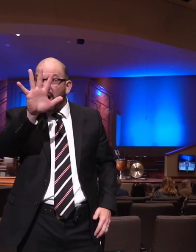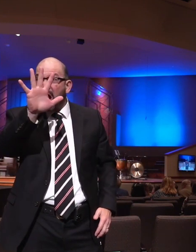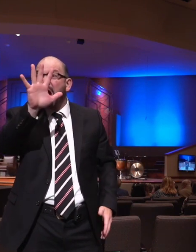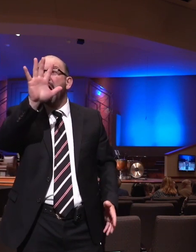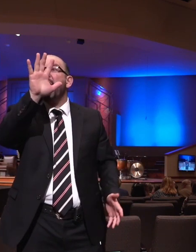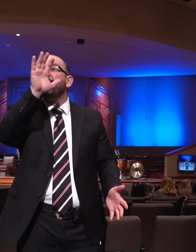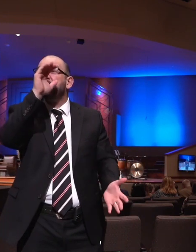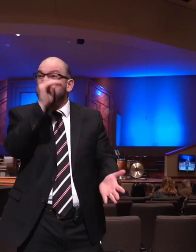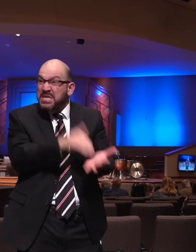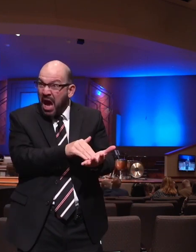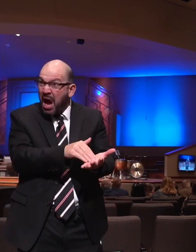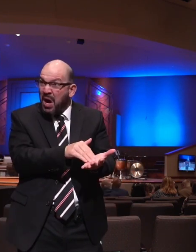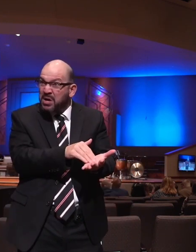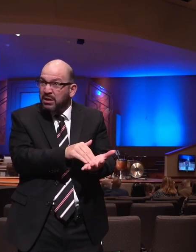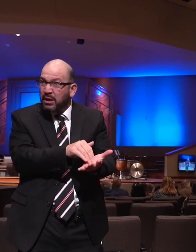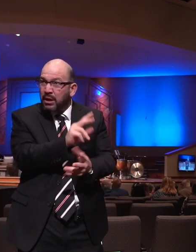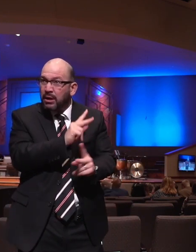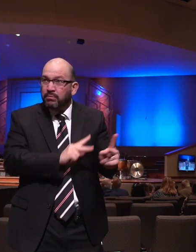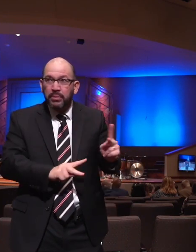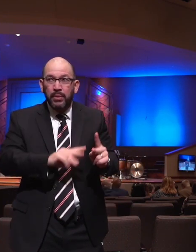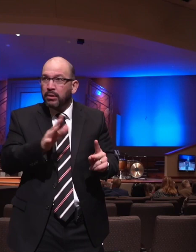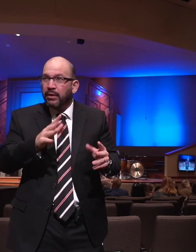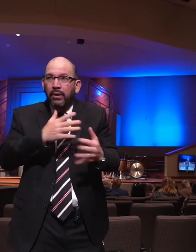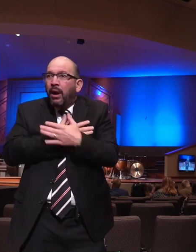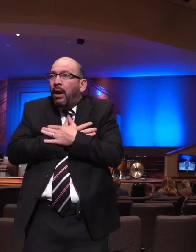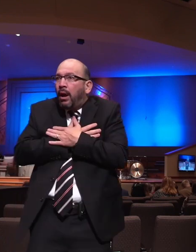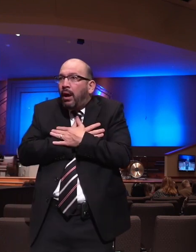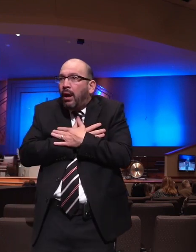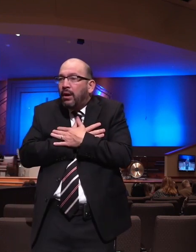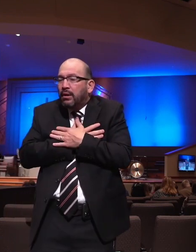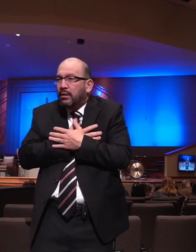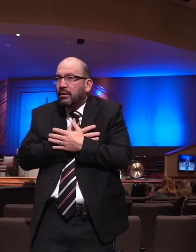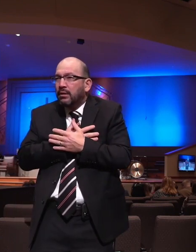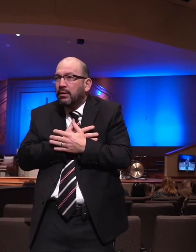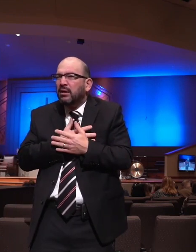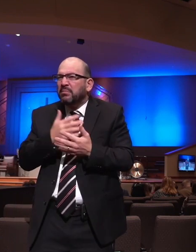things no one's ever received it that way yeah whatever you know whatever but